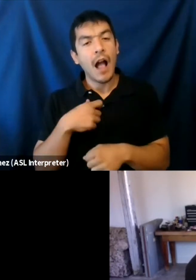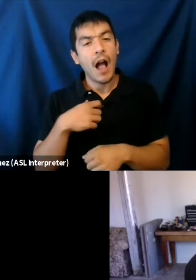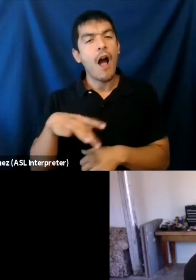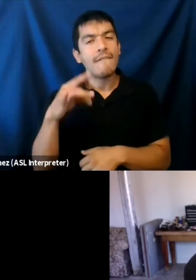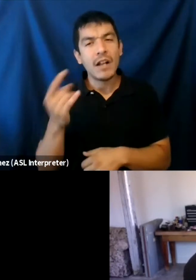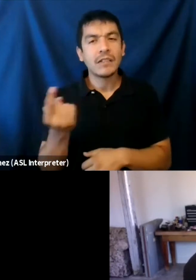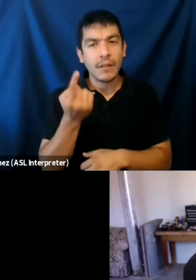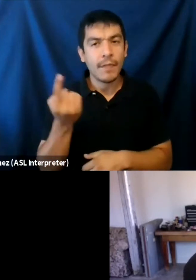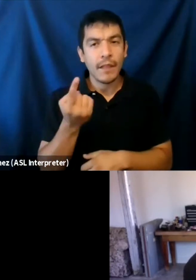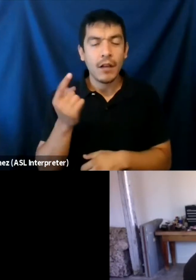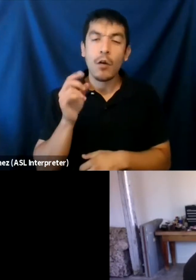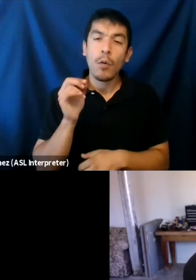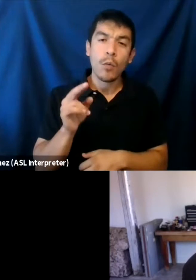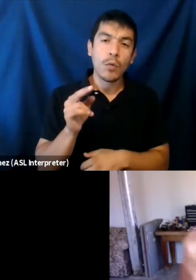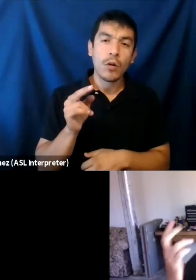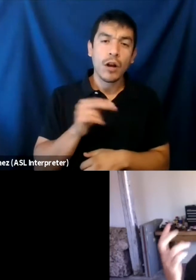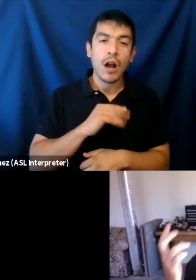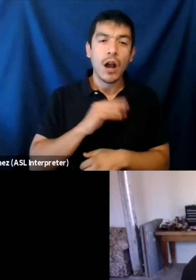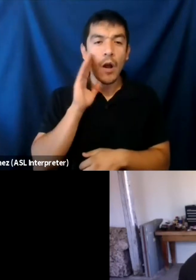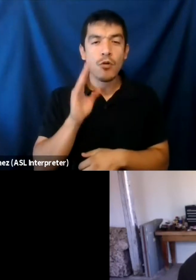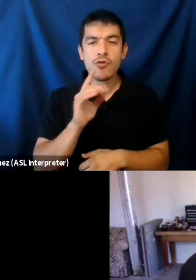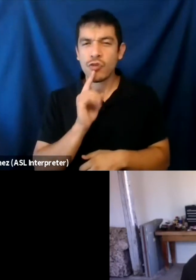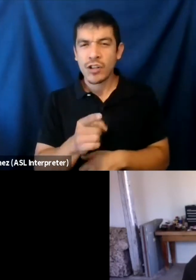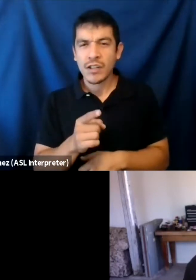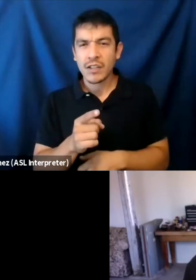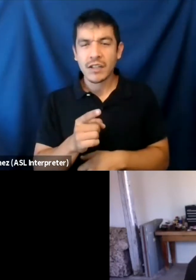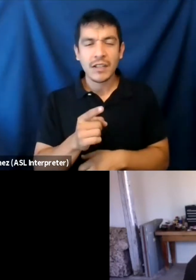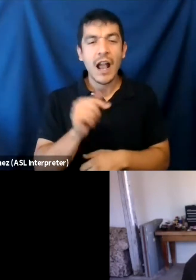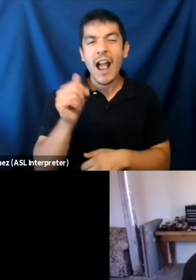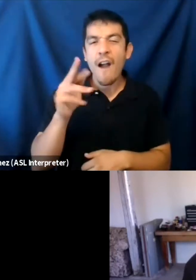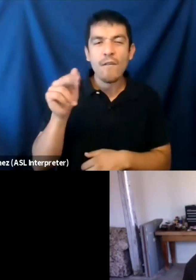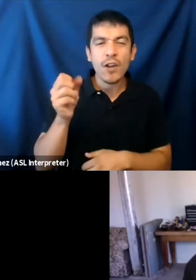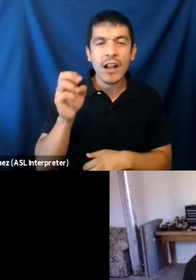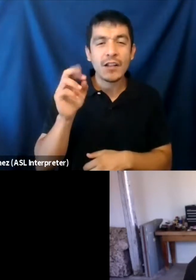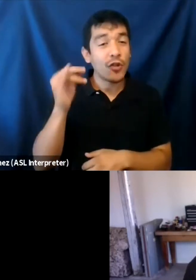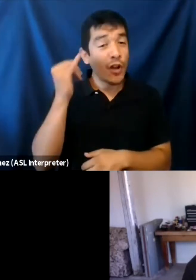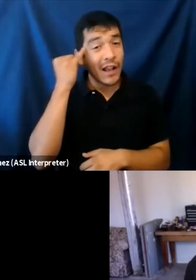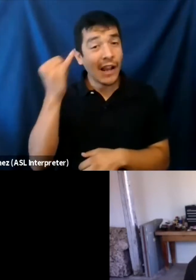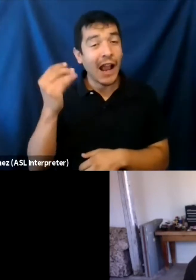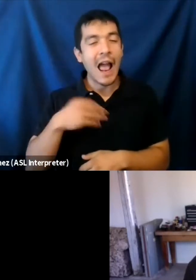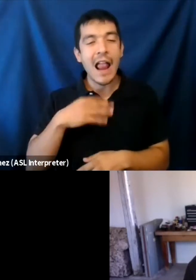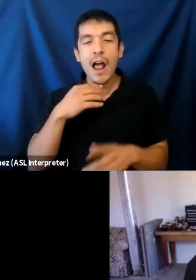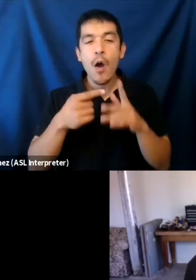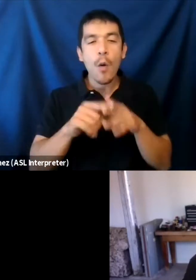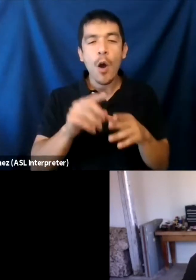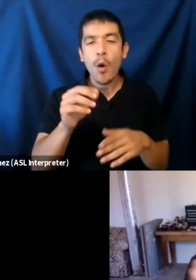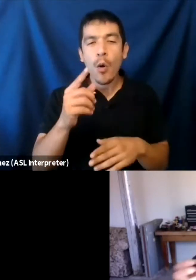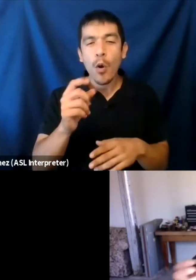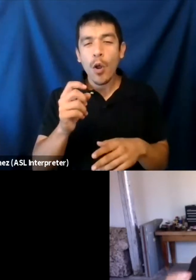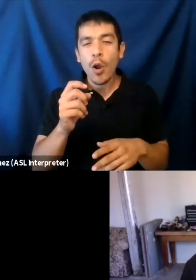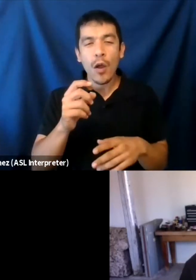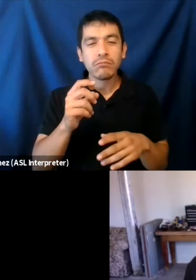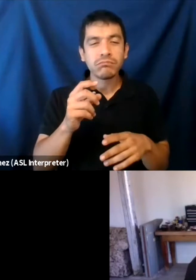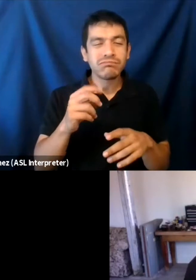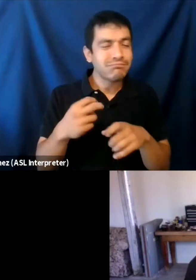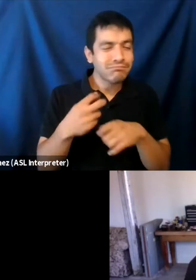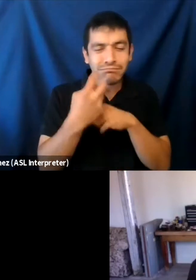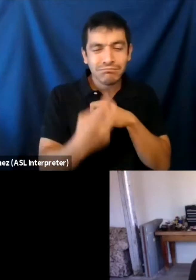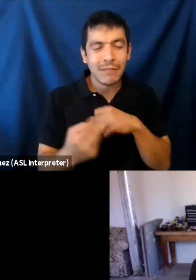and I'll just really a phrase or an idea, and I just like will start this Googling wormhole and I'll just pull and pull and pull